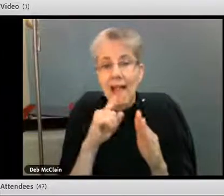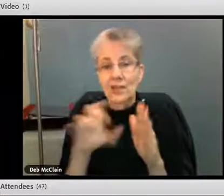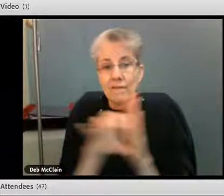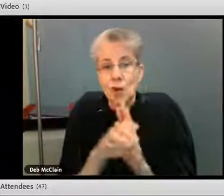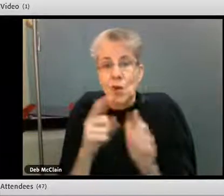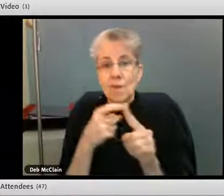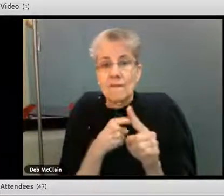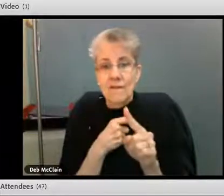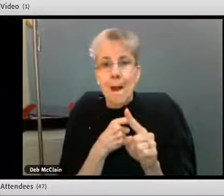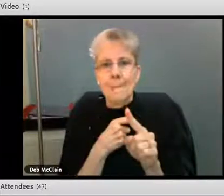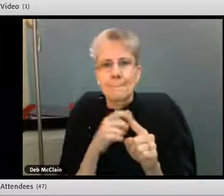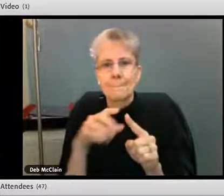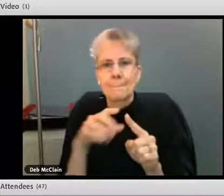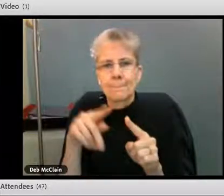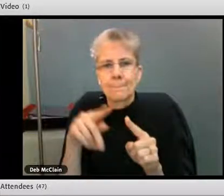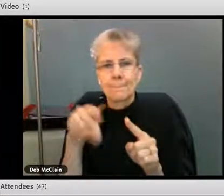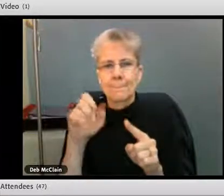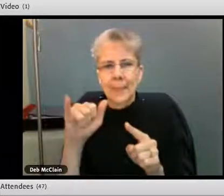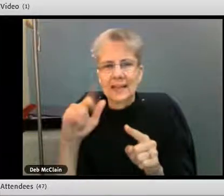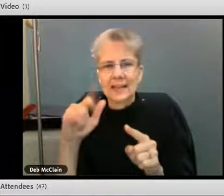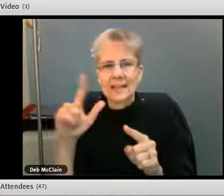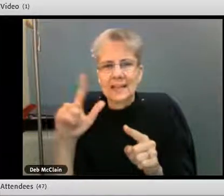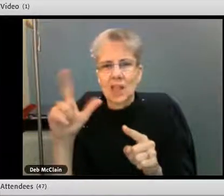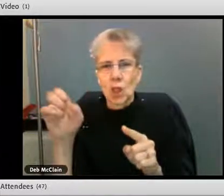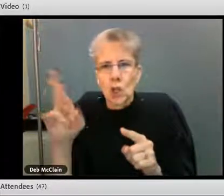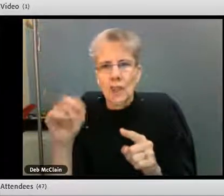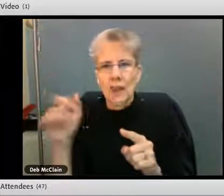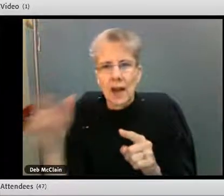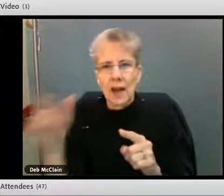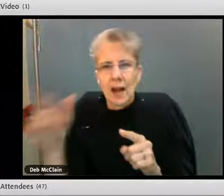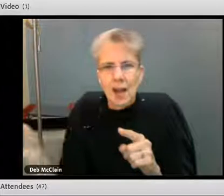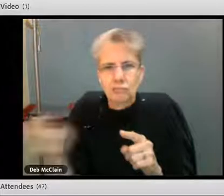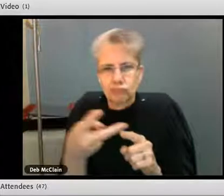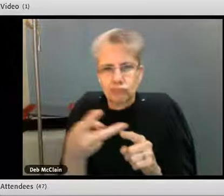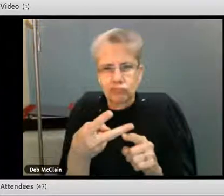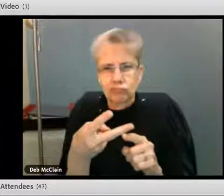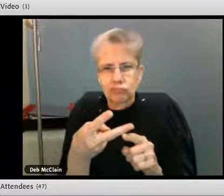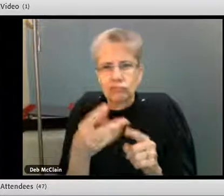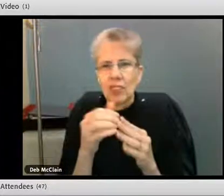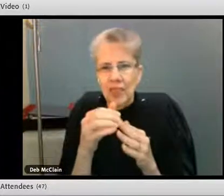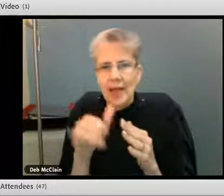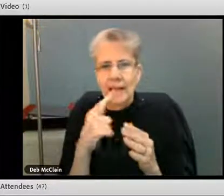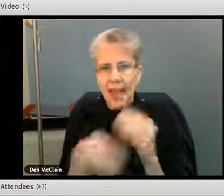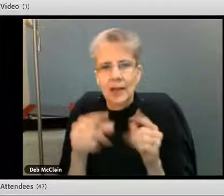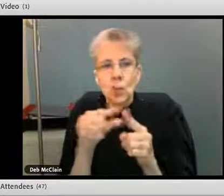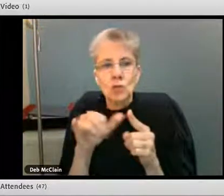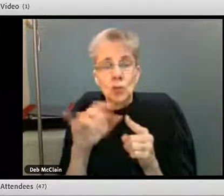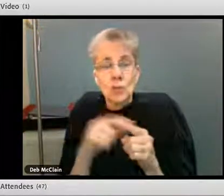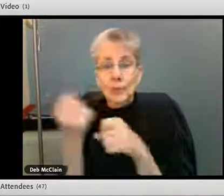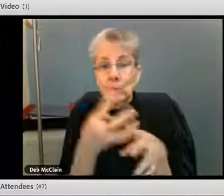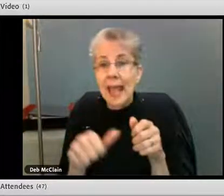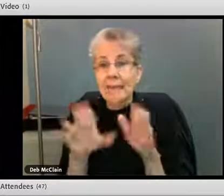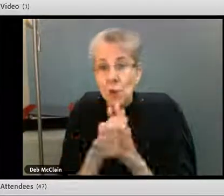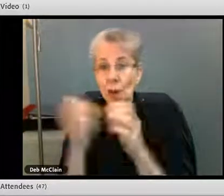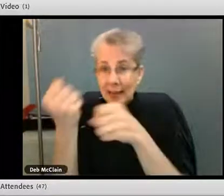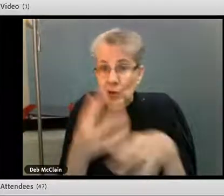I added words to it. So you can bring in any photo download into it. And then you can download it onto your computer